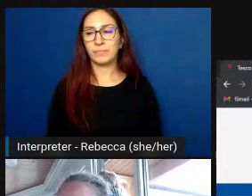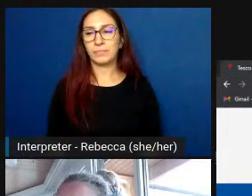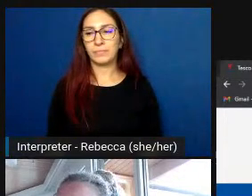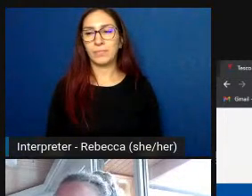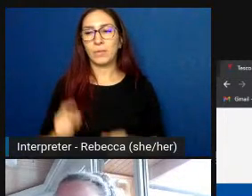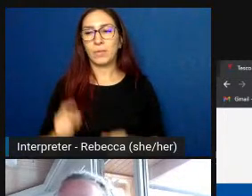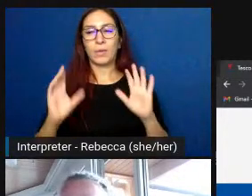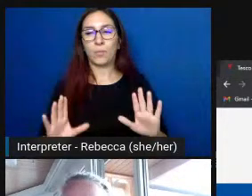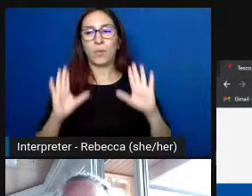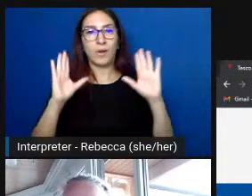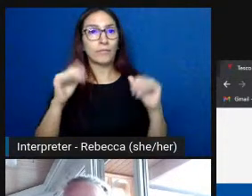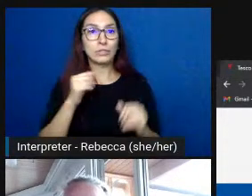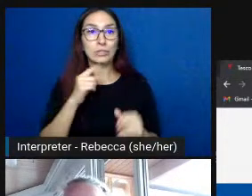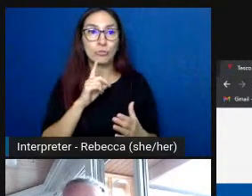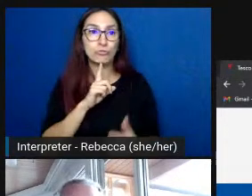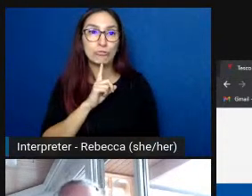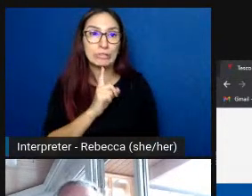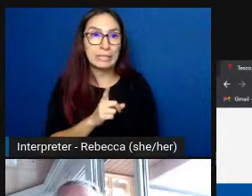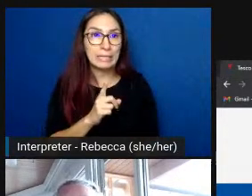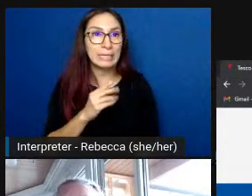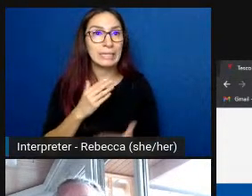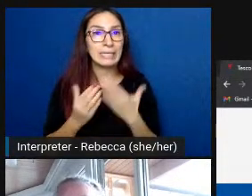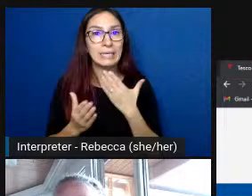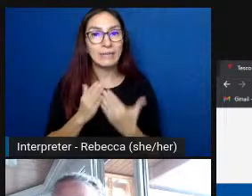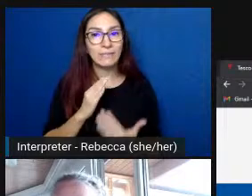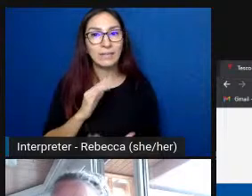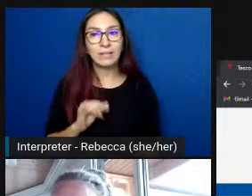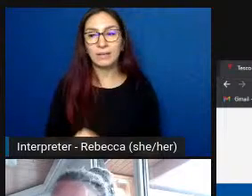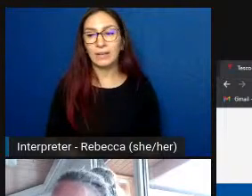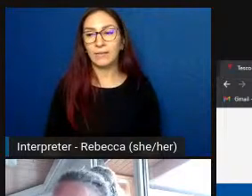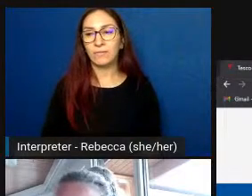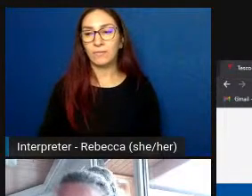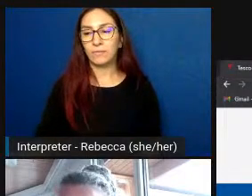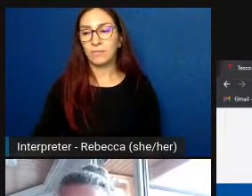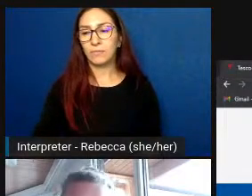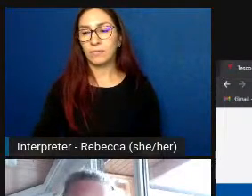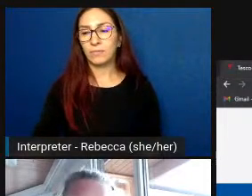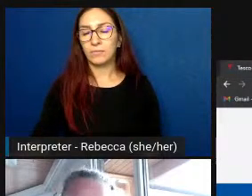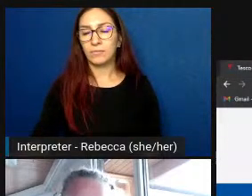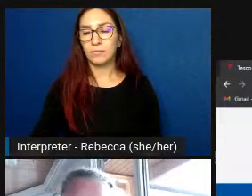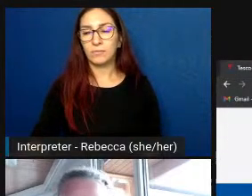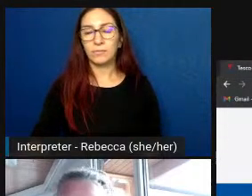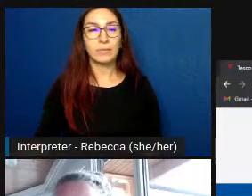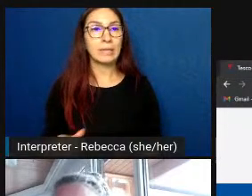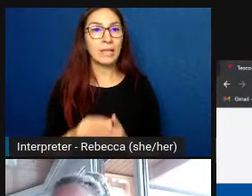Anne Bolelett: I am fine now? Picca Neri: It is gone now Anne Bolelett: Wonderful.